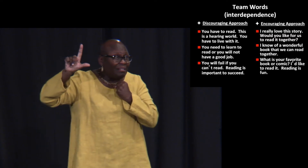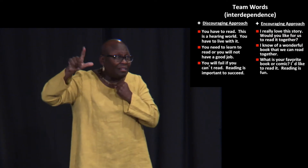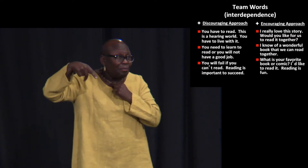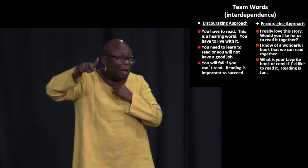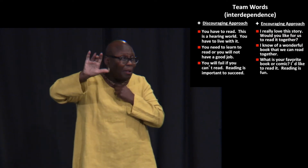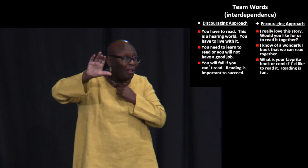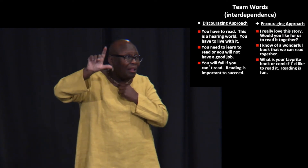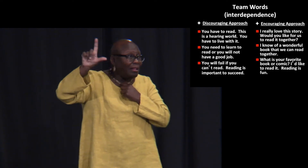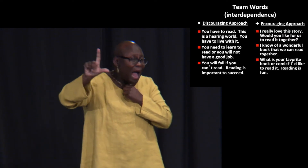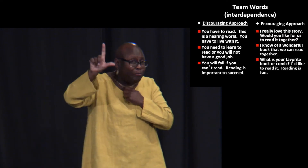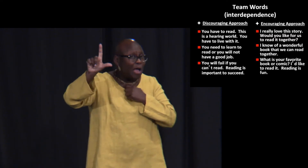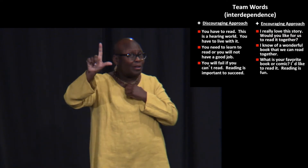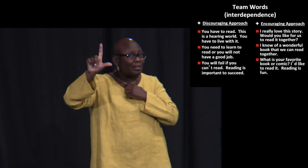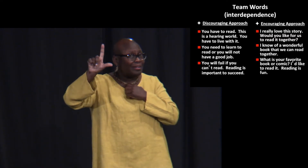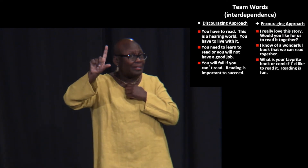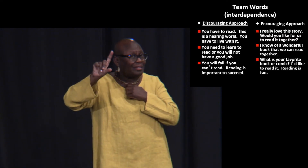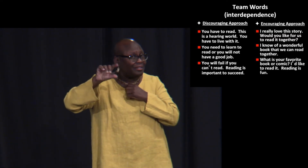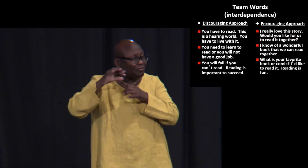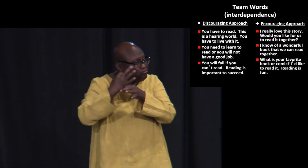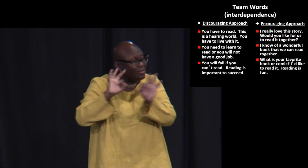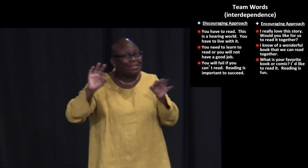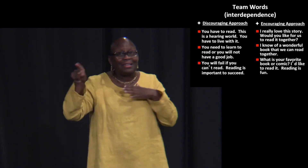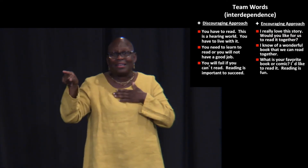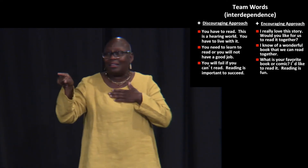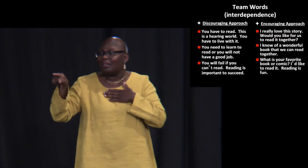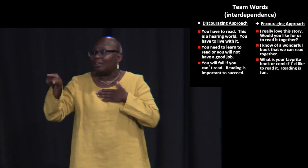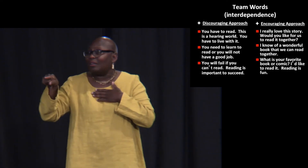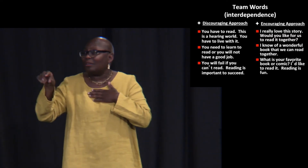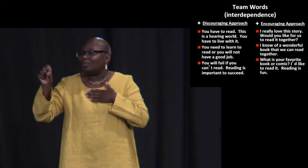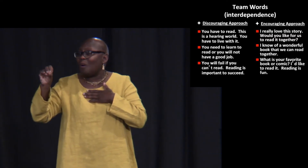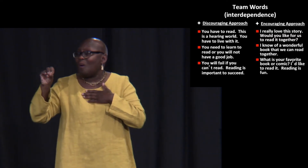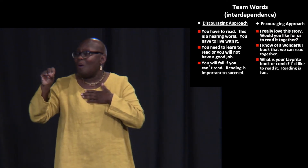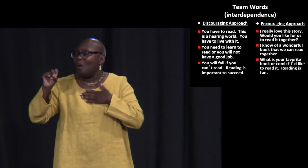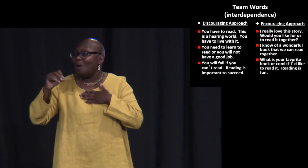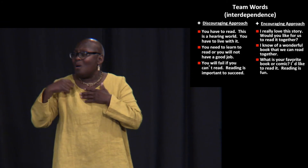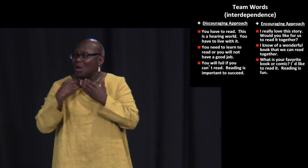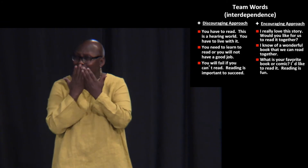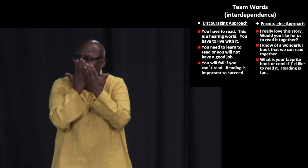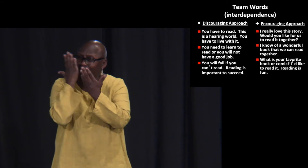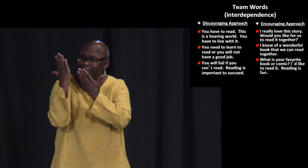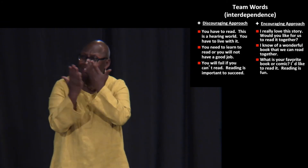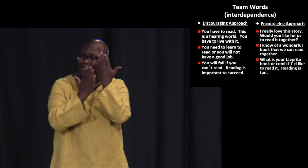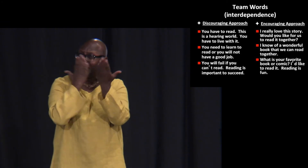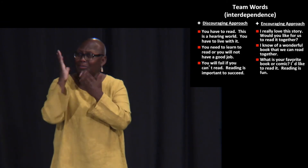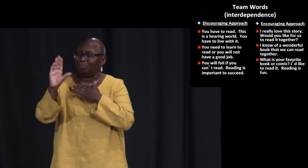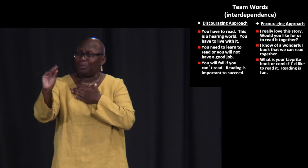I tell people I was born again in the public library.